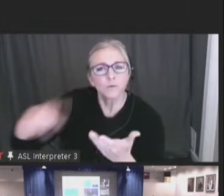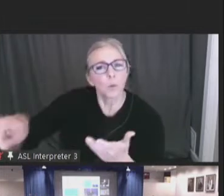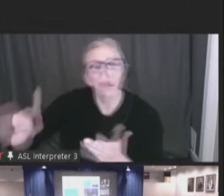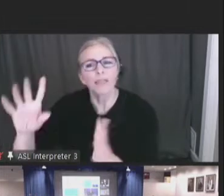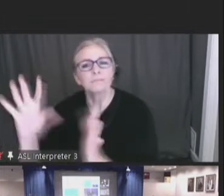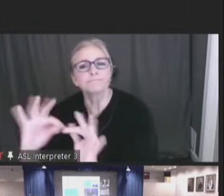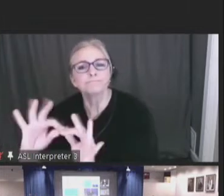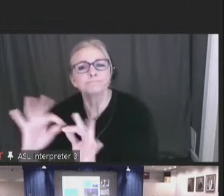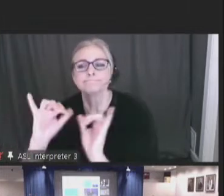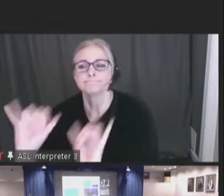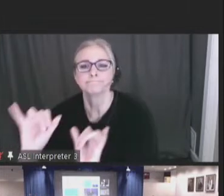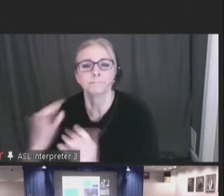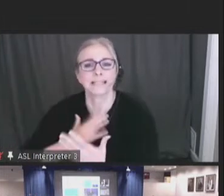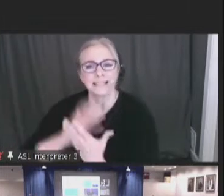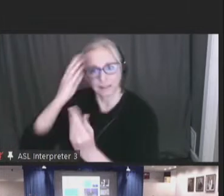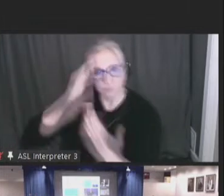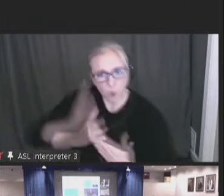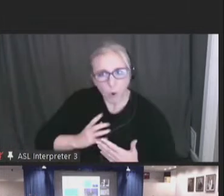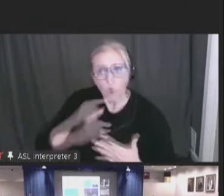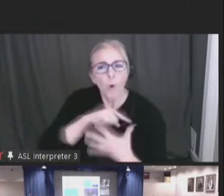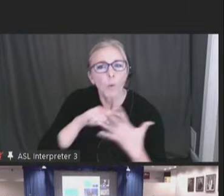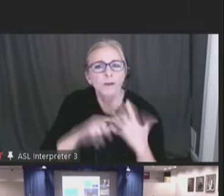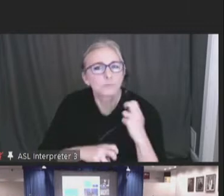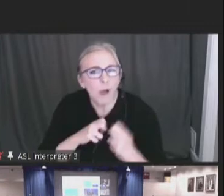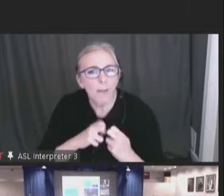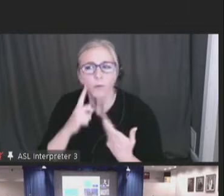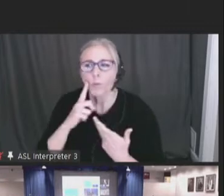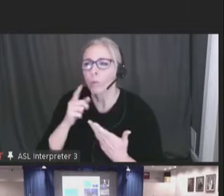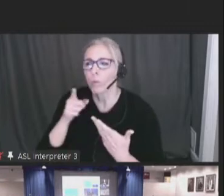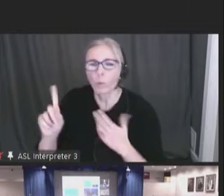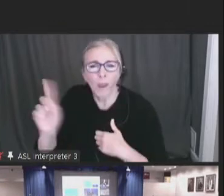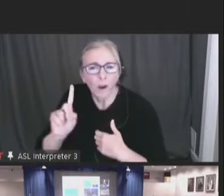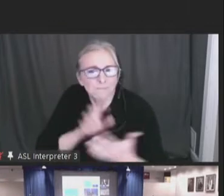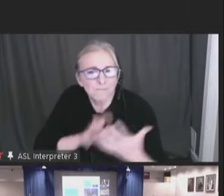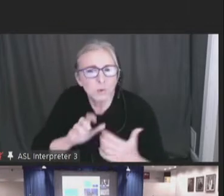them. What the pressure points are, what's confusing, what's -- what needs dispelling.